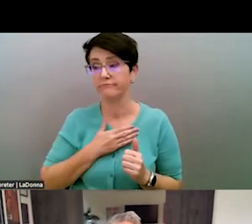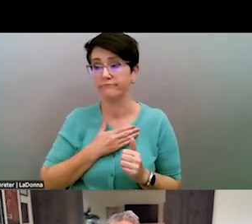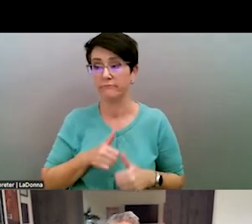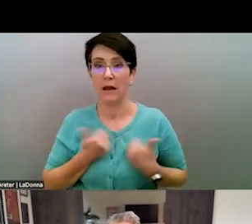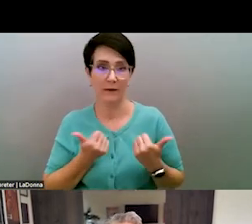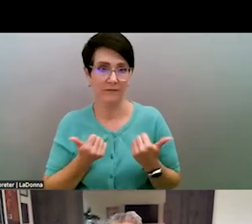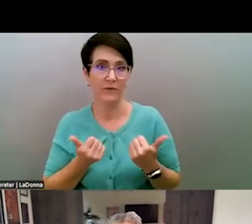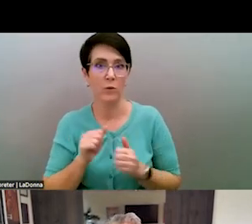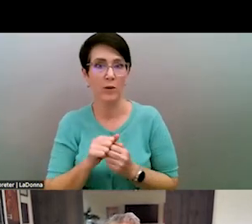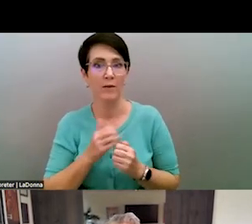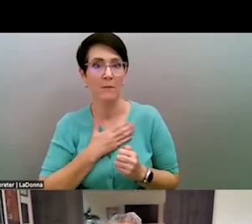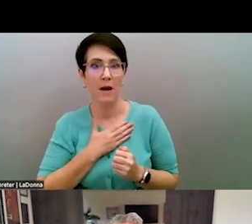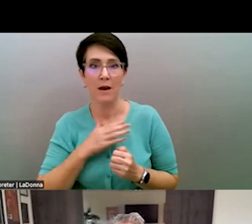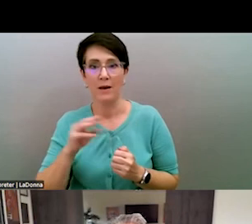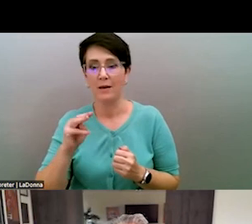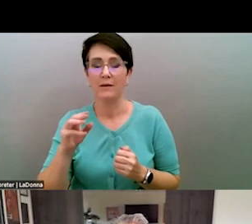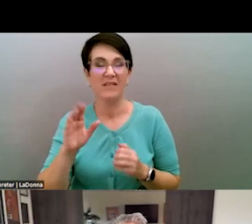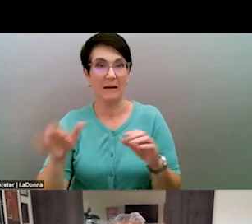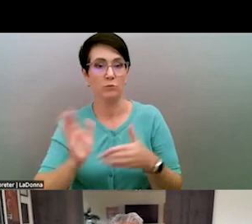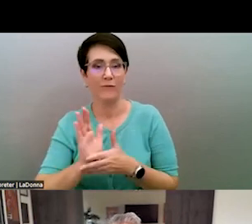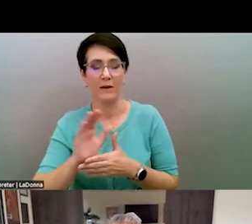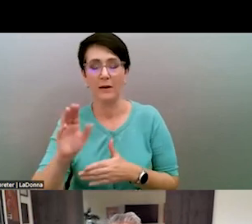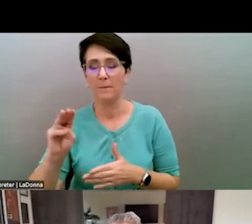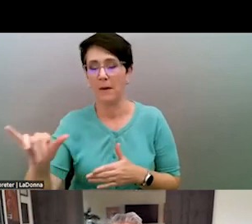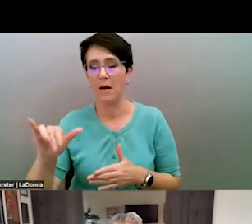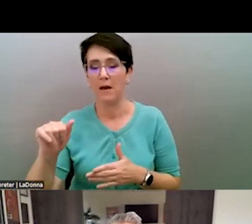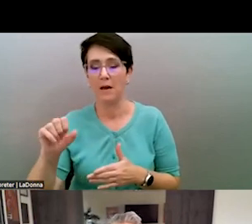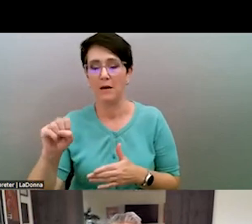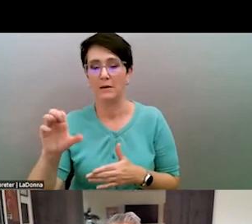WITH MY ASCENSION IS WE ARE EVER GOING TO MAKE SIGNIFICANT HEAD WAY IN THE